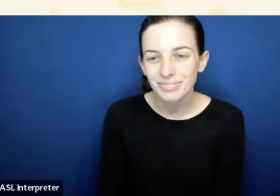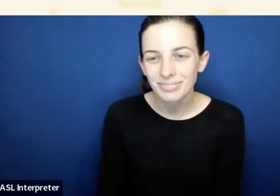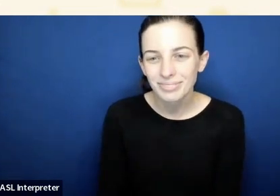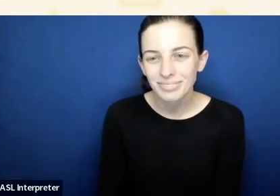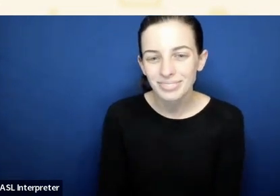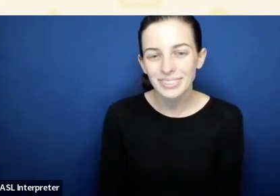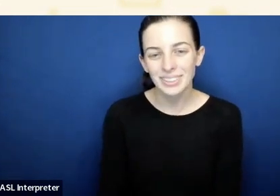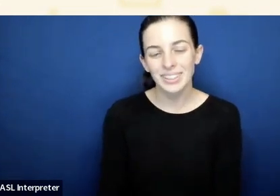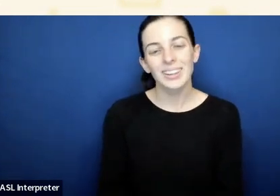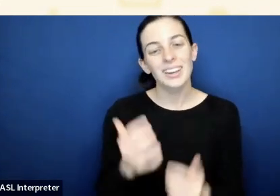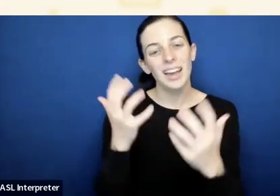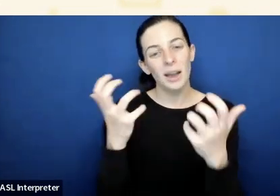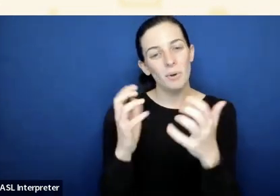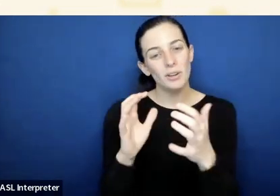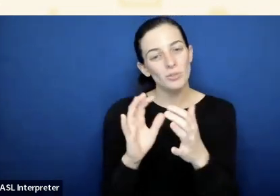I'd like to start with a question.